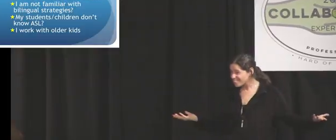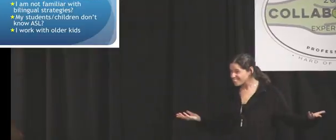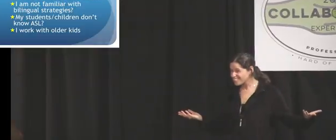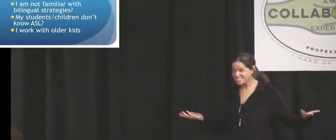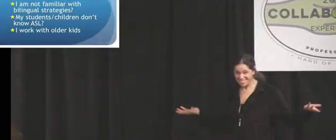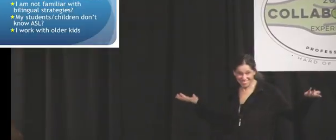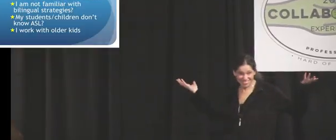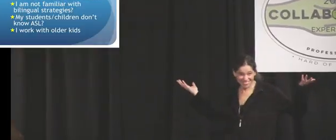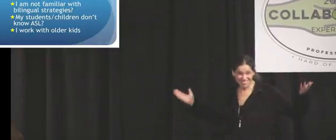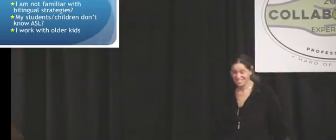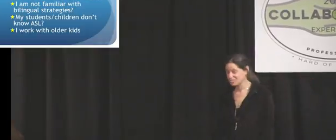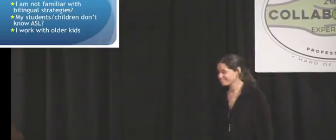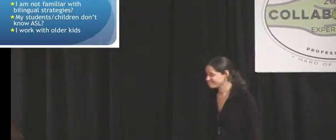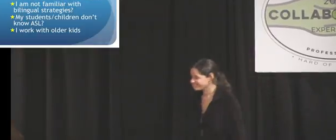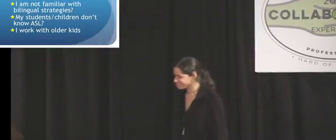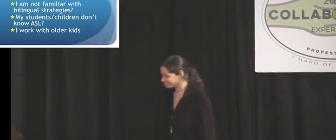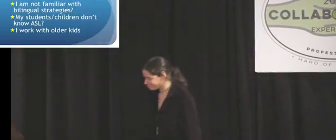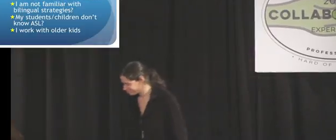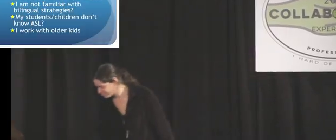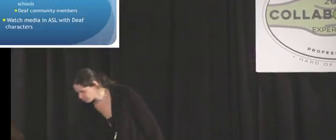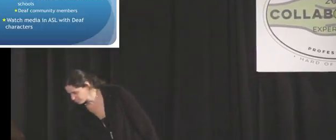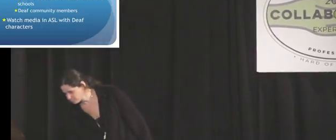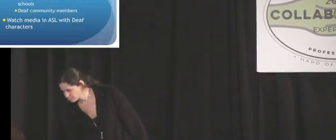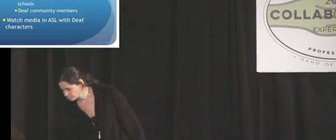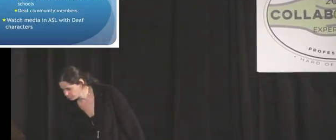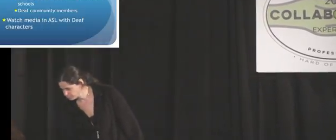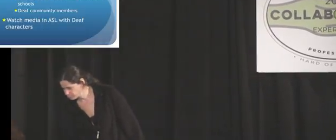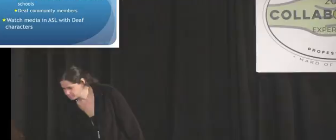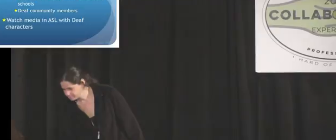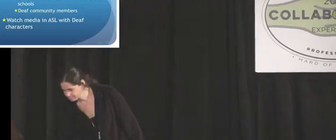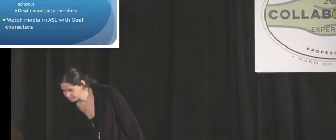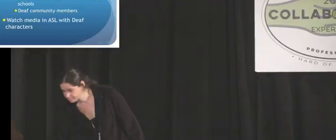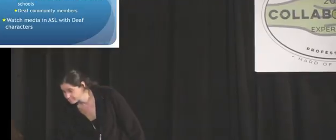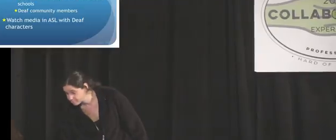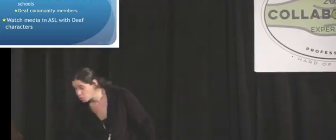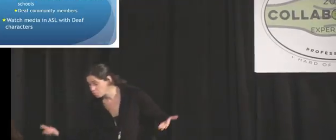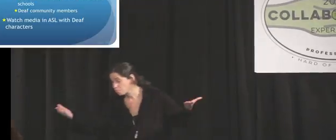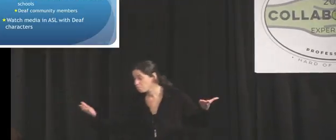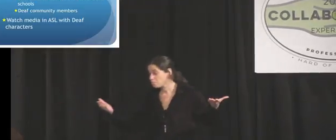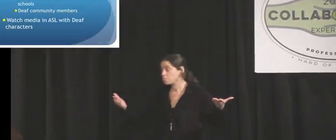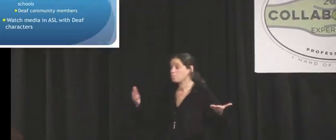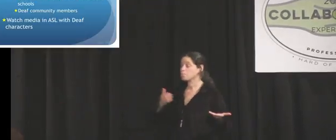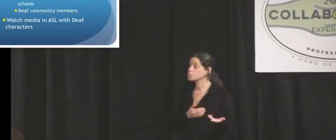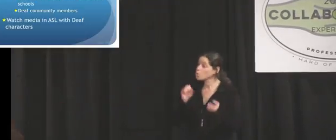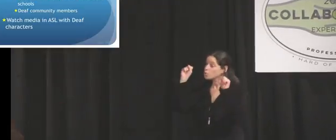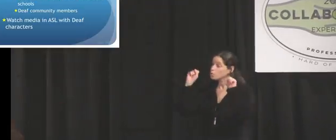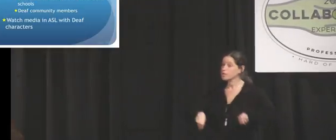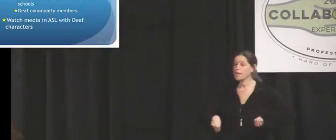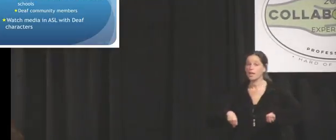Does it mean that this stuff isn't relevant?